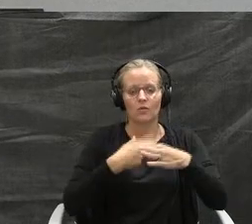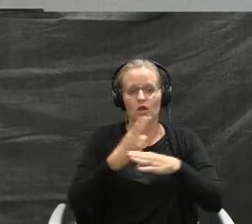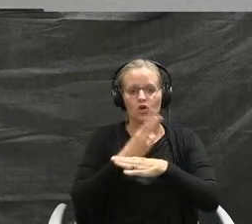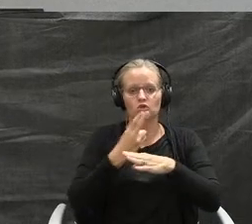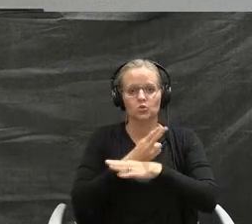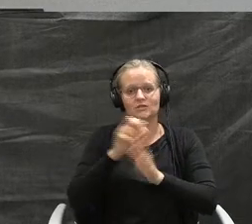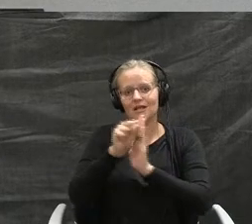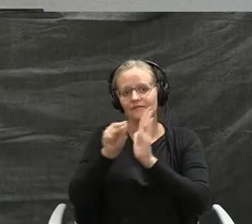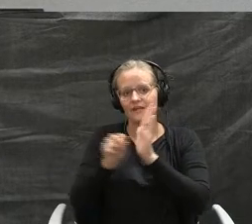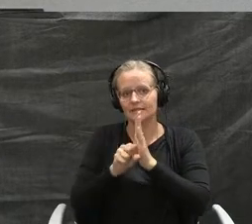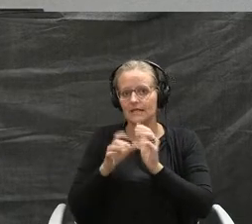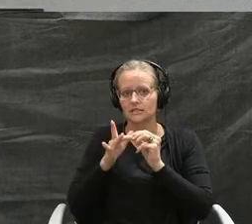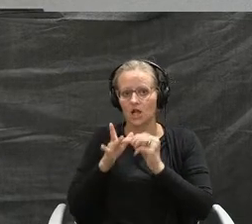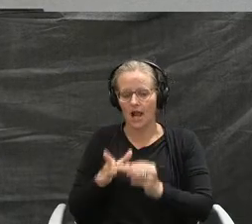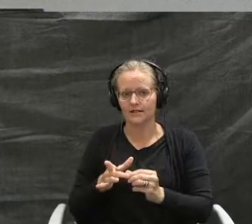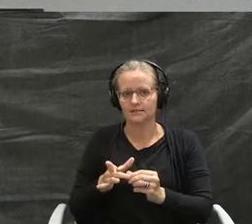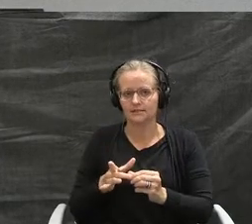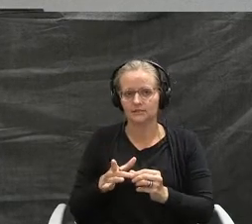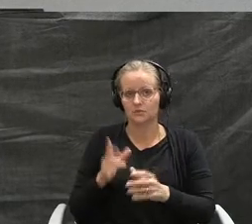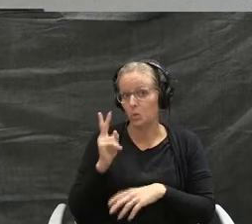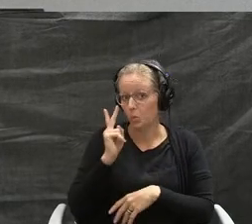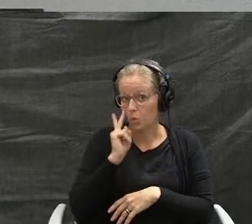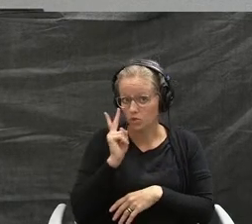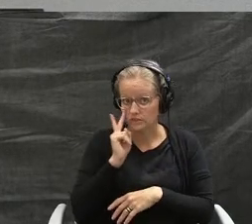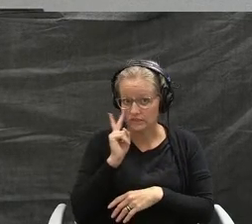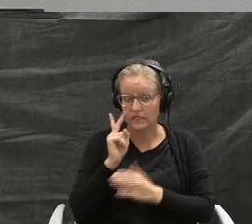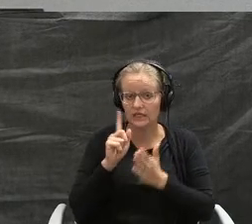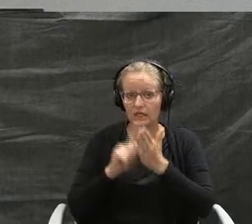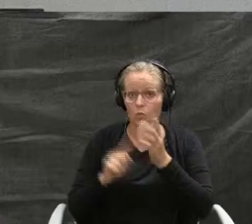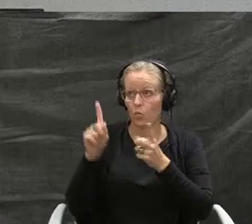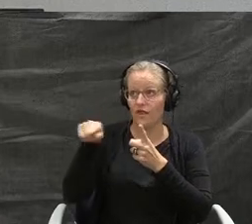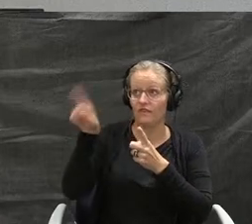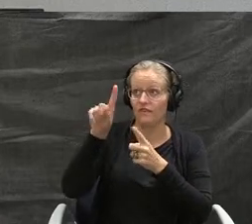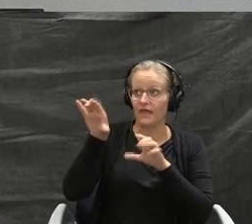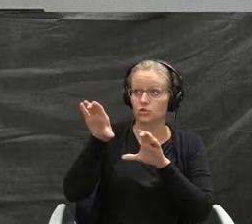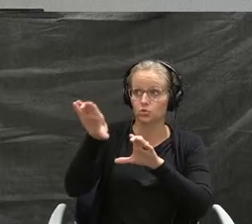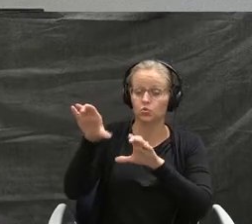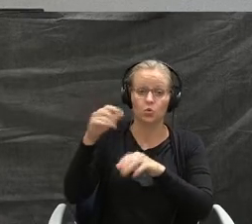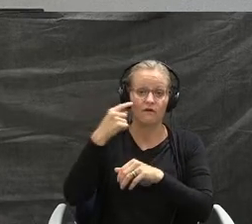way we'll have to see what they produce for results. But part of